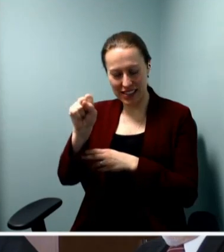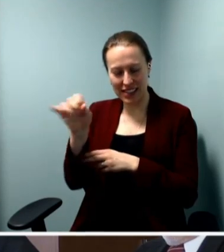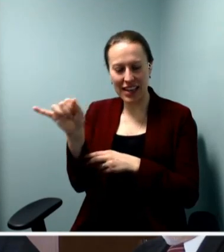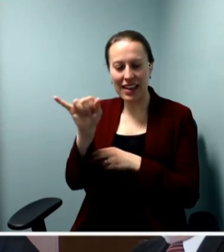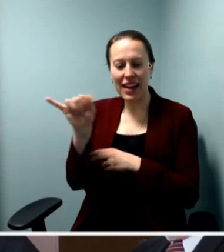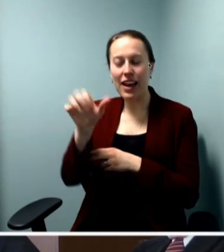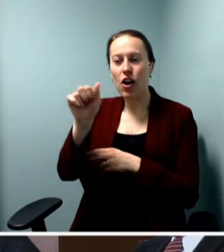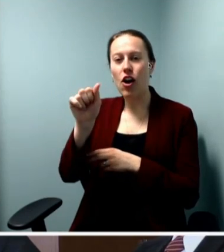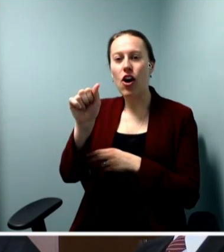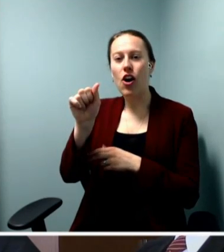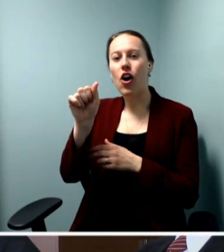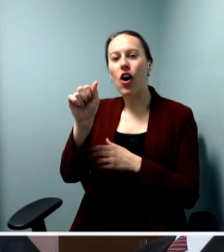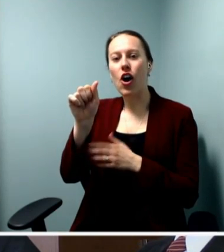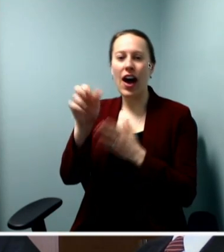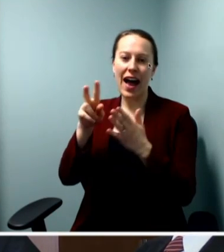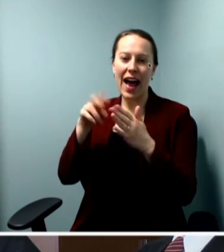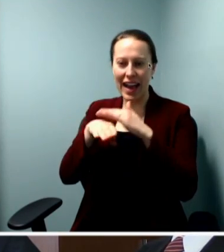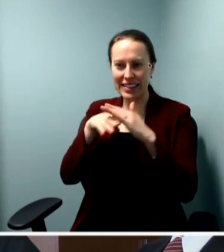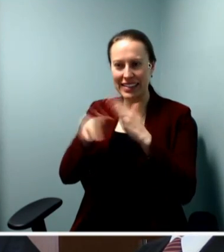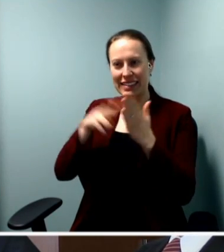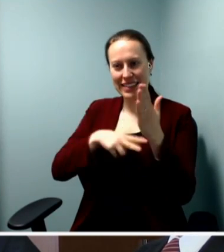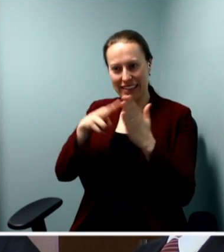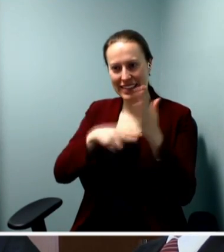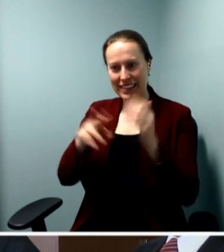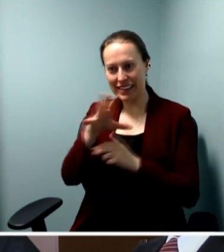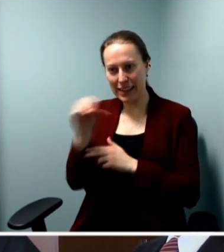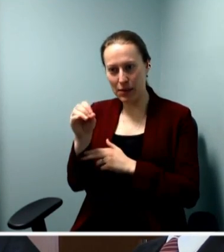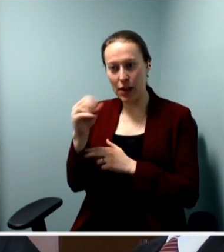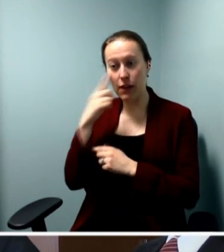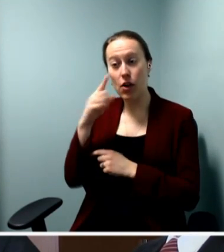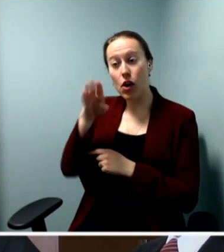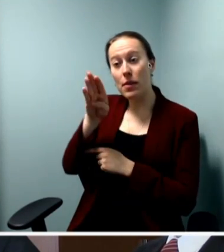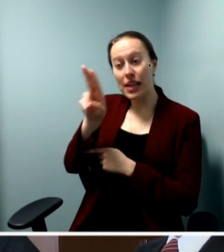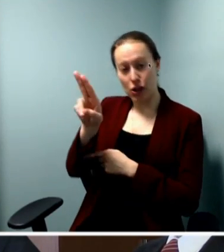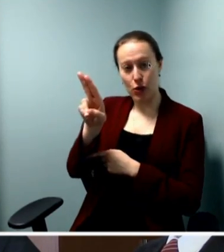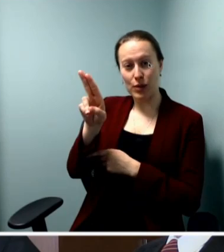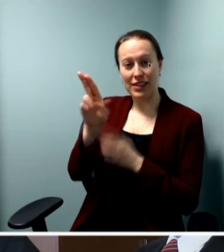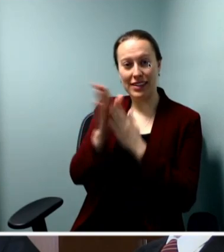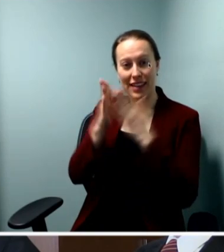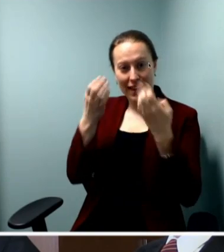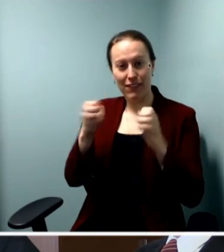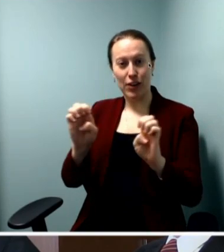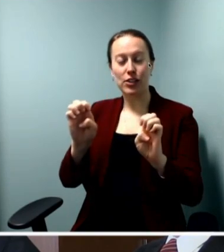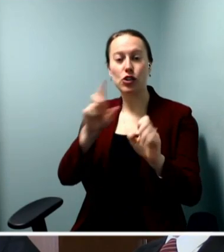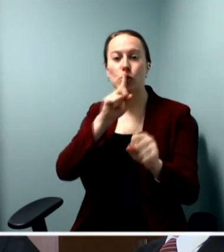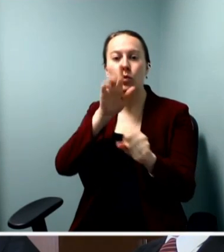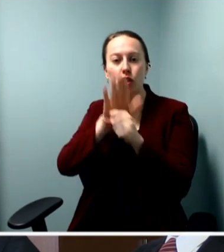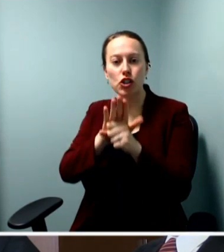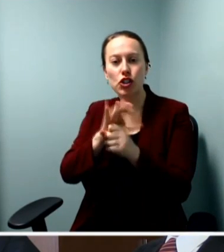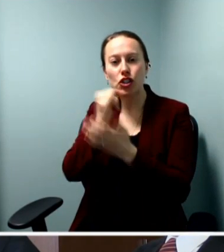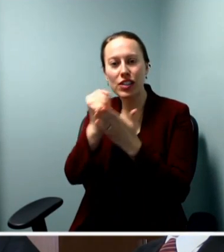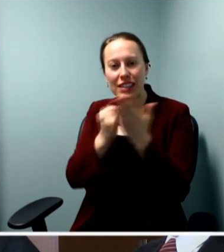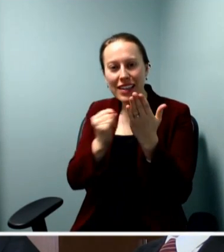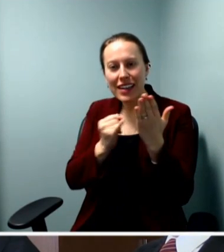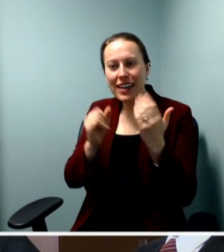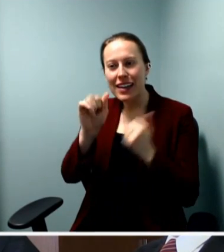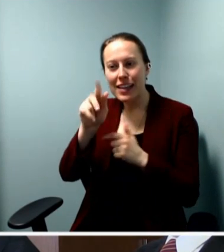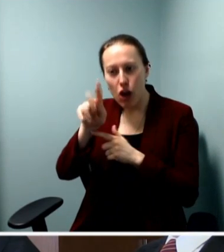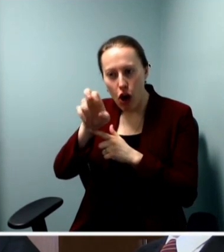of the BU Arts Initiative's efforts to ensure that the arts are an engaging and meaningful part of each